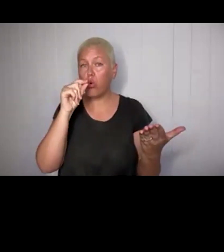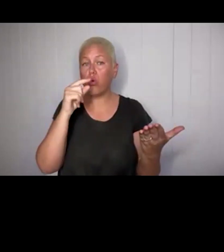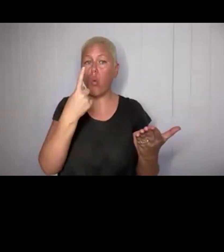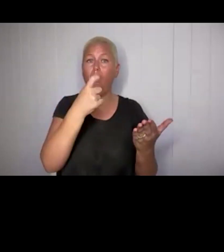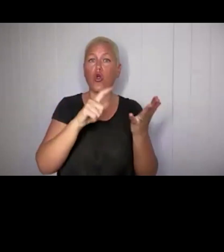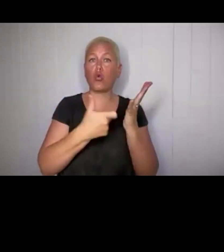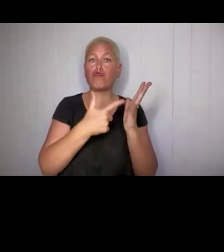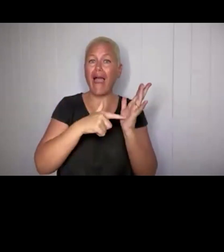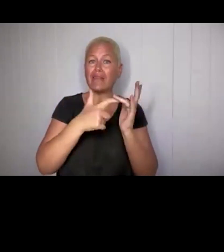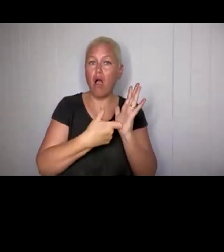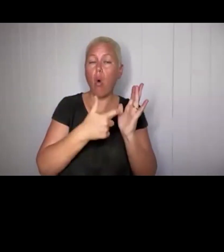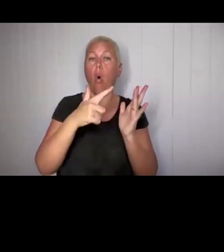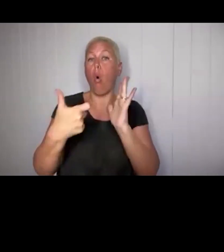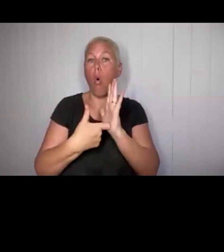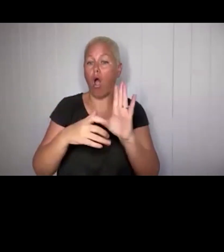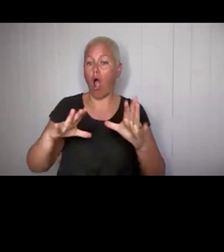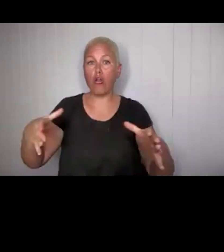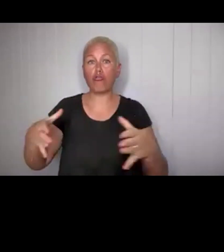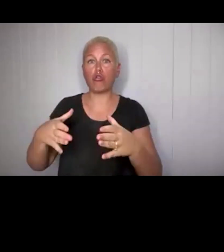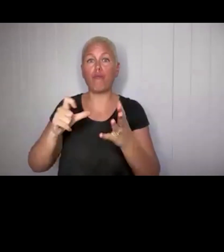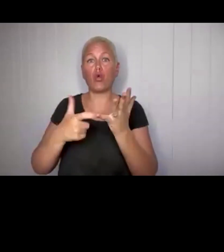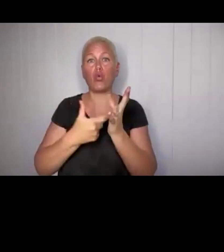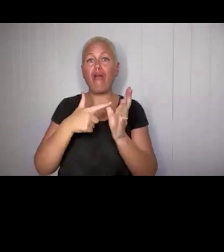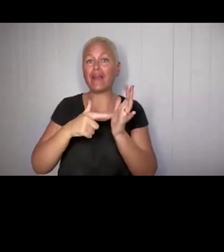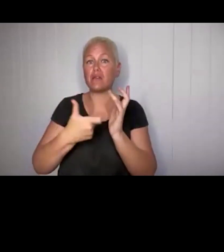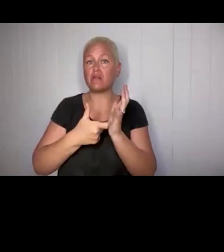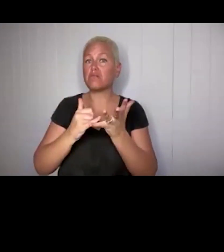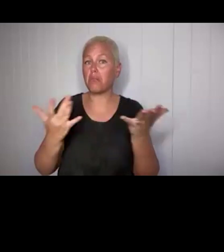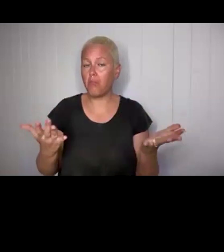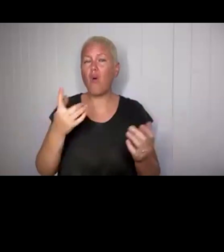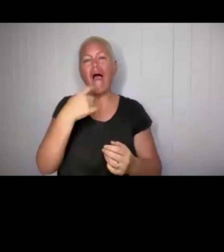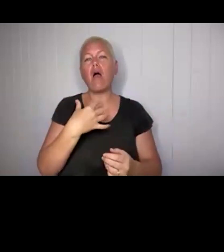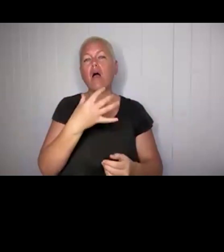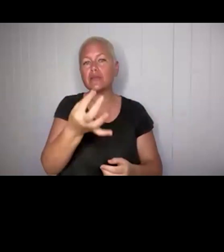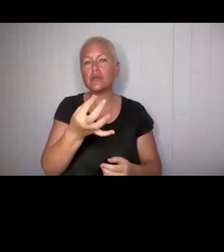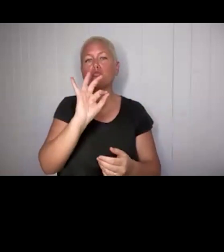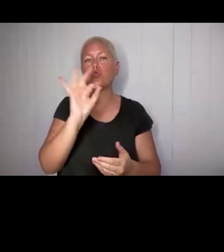or a group of them. The one thing that we do ask is that you do not list the same individual as